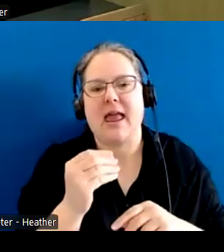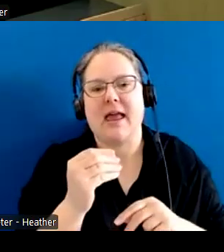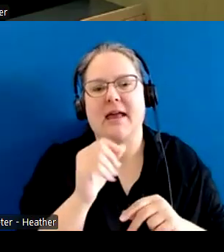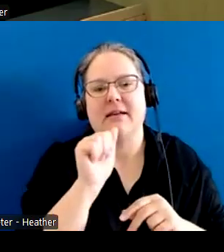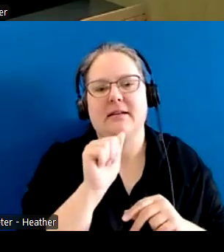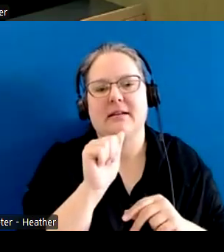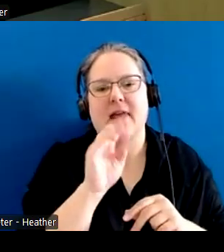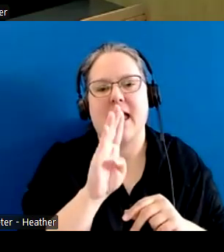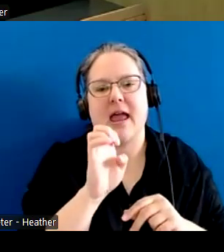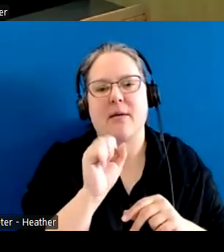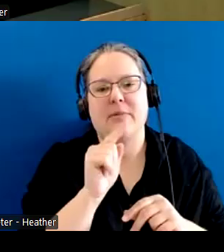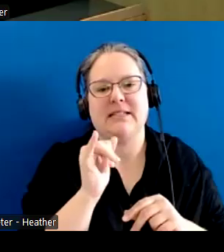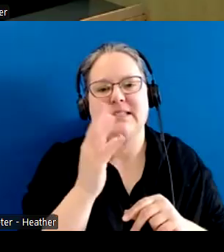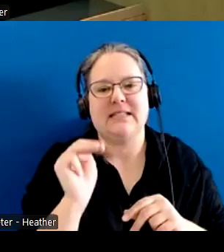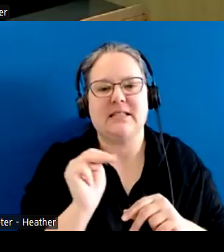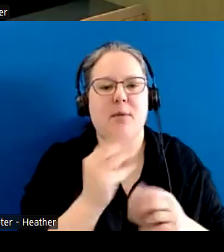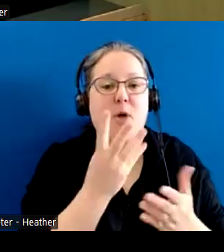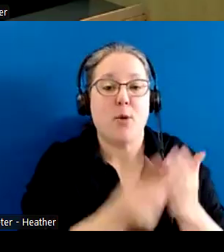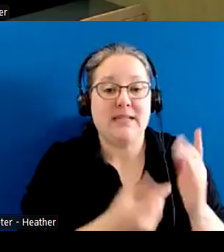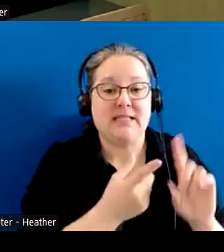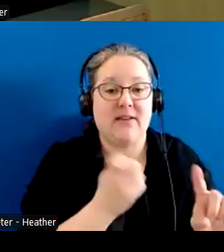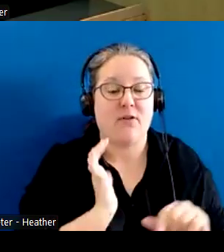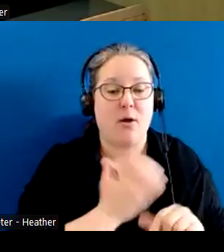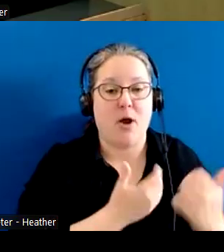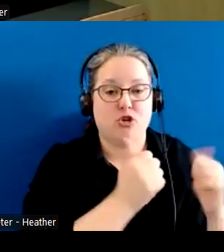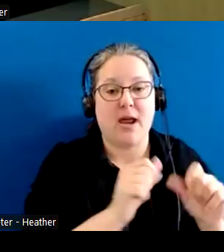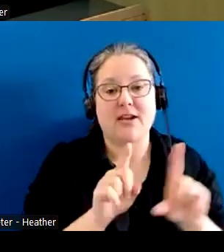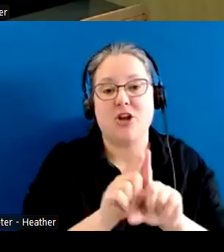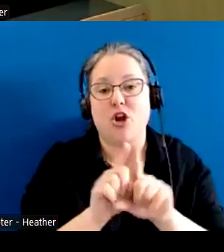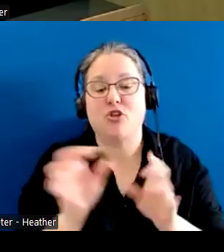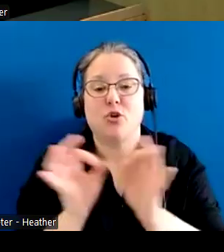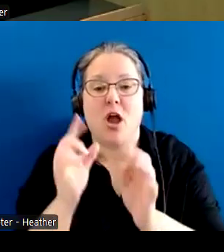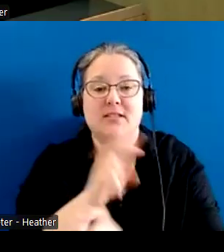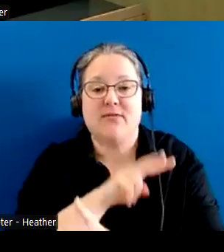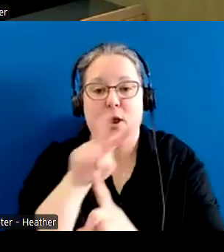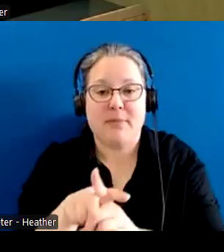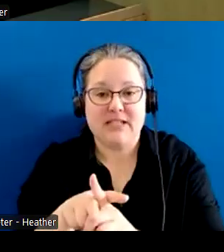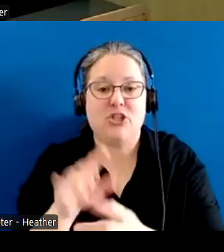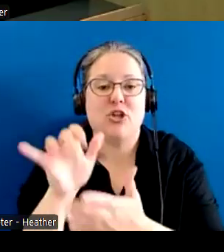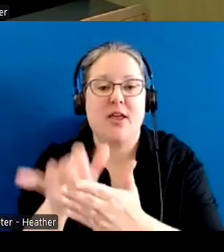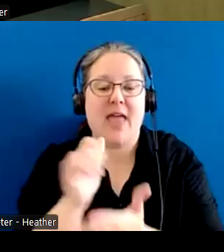usually missing from our trials. uh as well as um the cost of implementation of the intervention